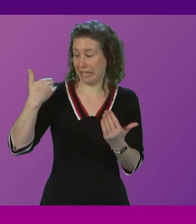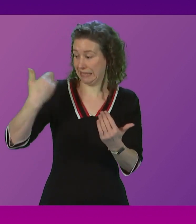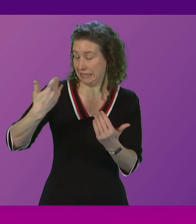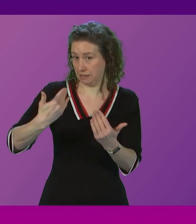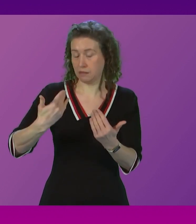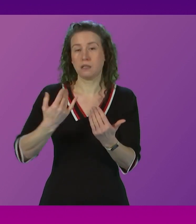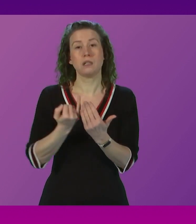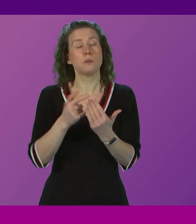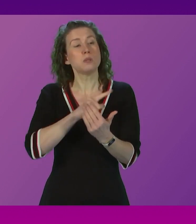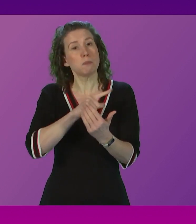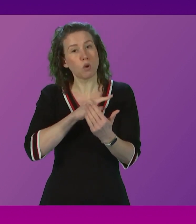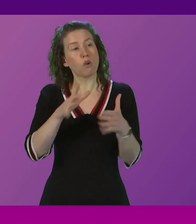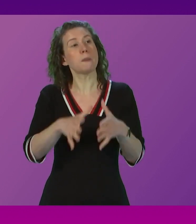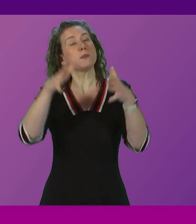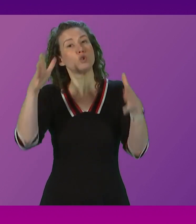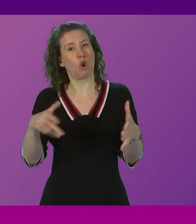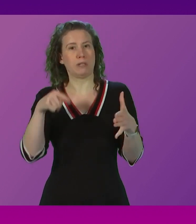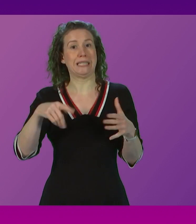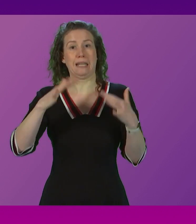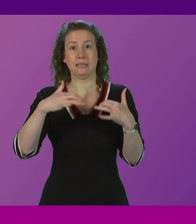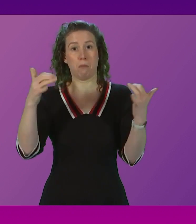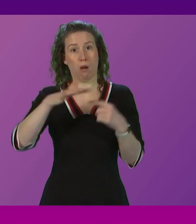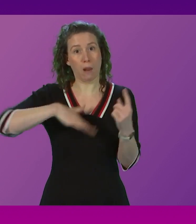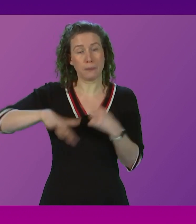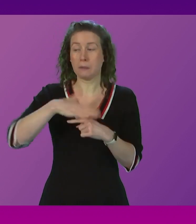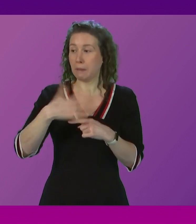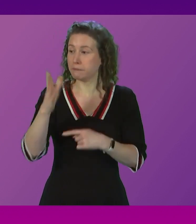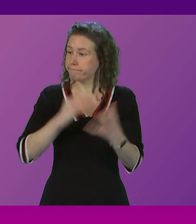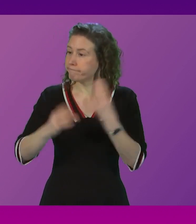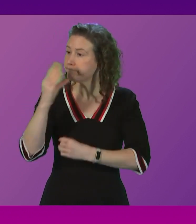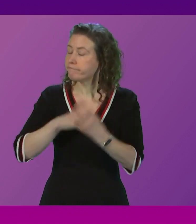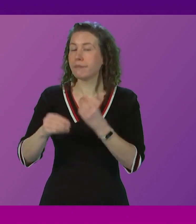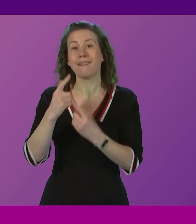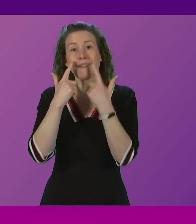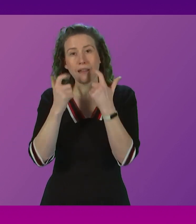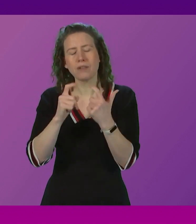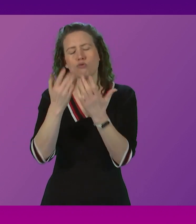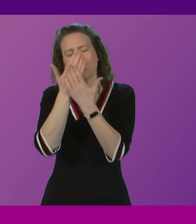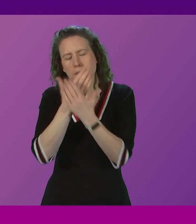a majority in Parliament, having listened carefully and respectfully to the arguments,